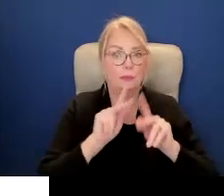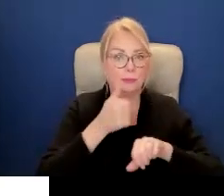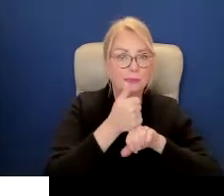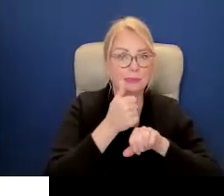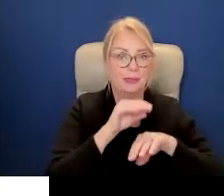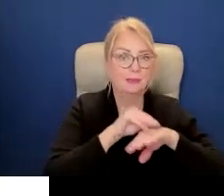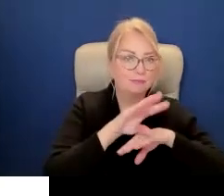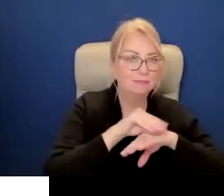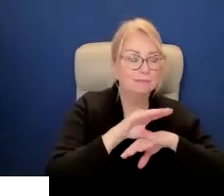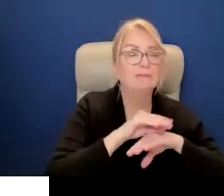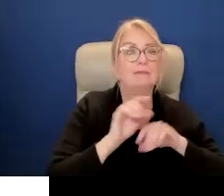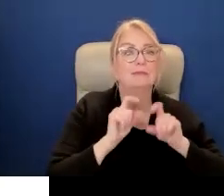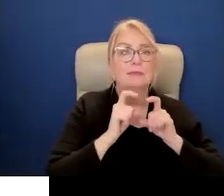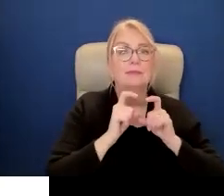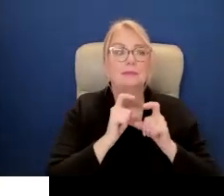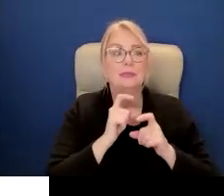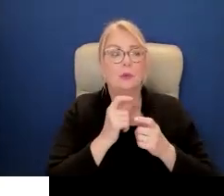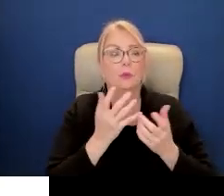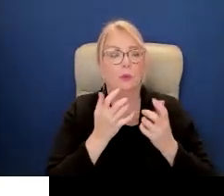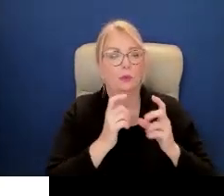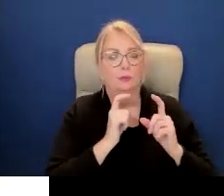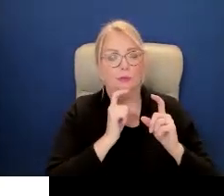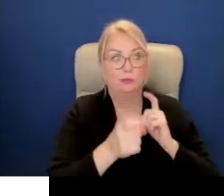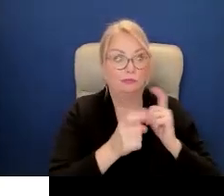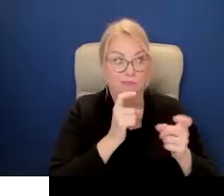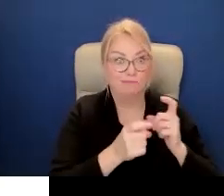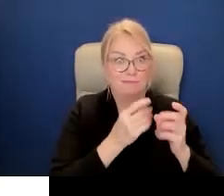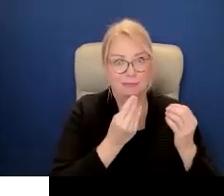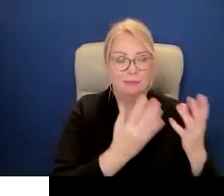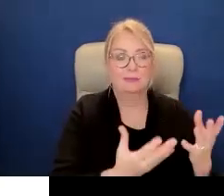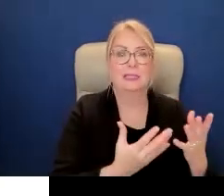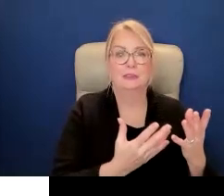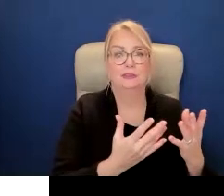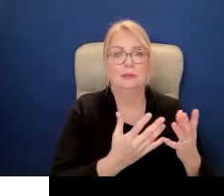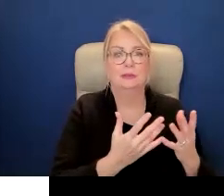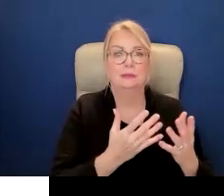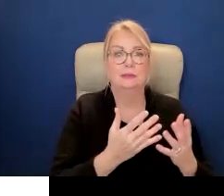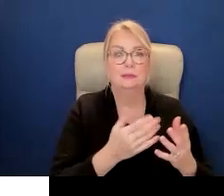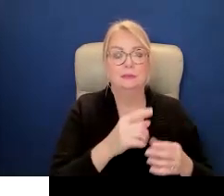Giving them information at consultations so that they know what to do and how to prepare. Right. And if there's